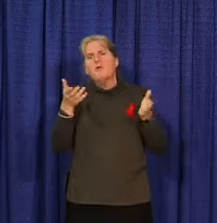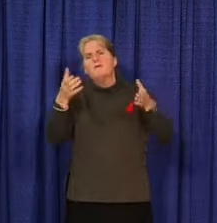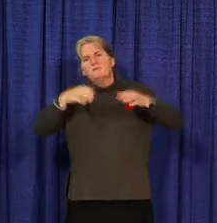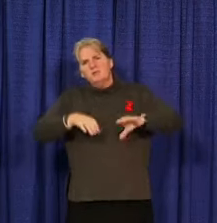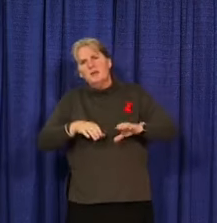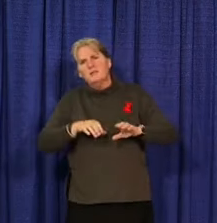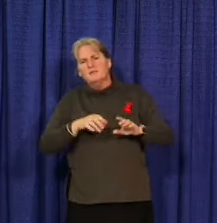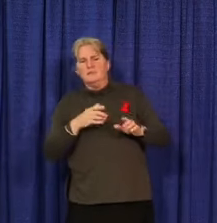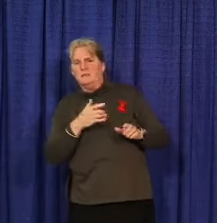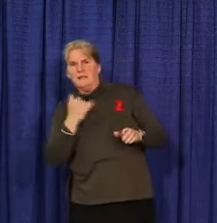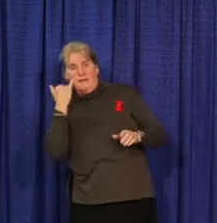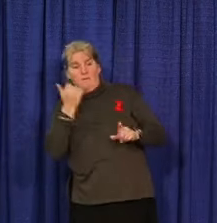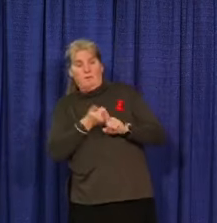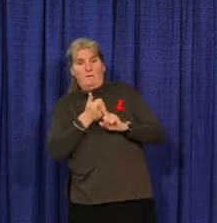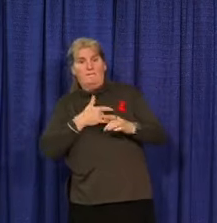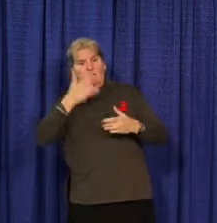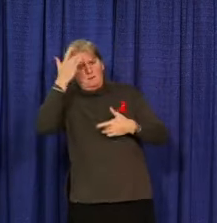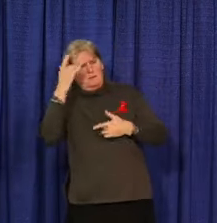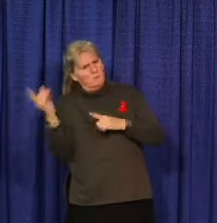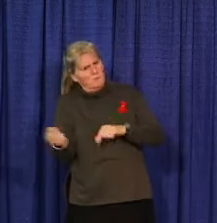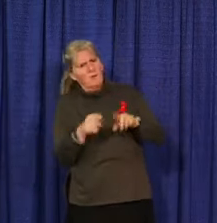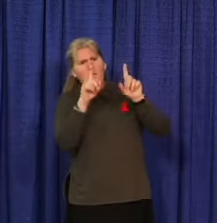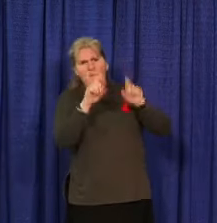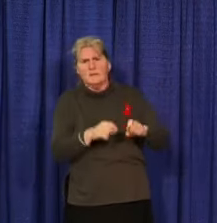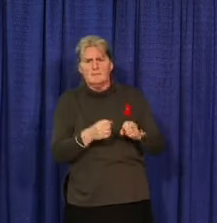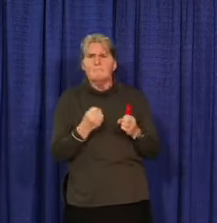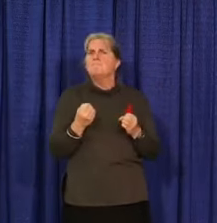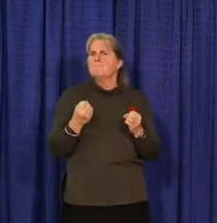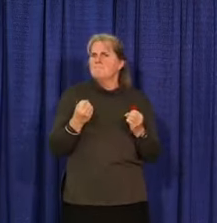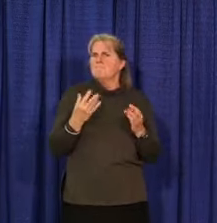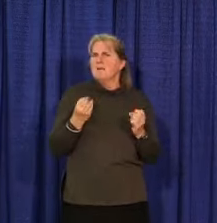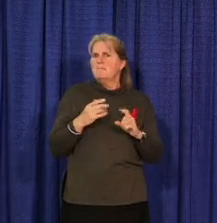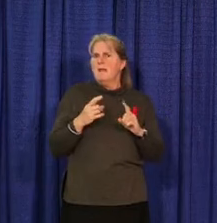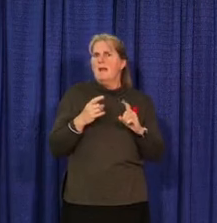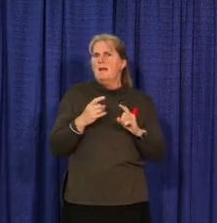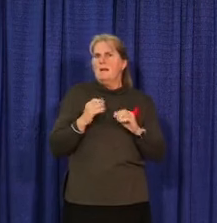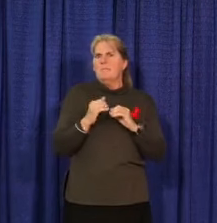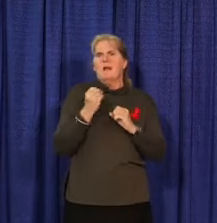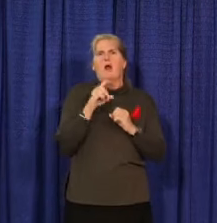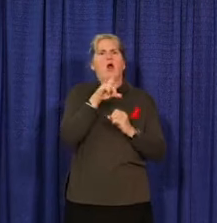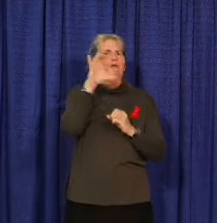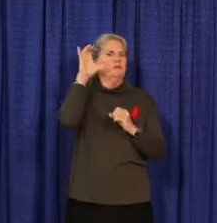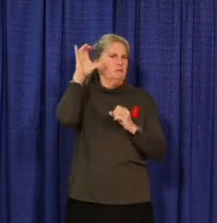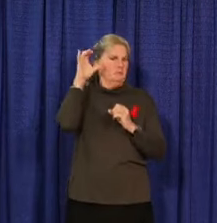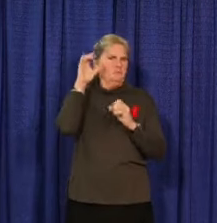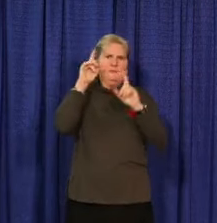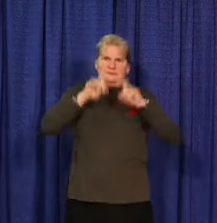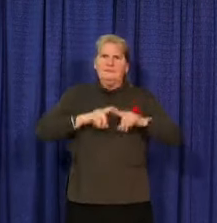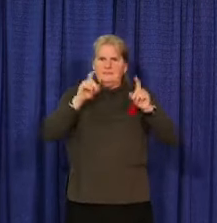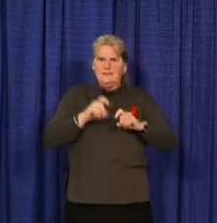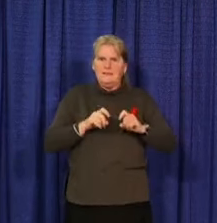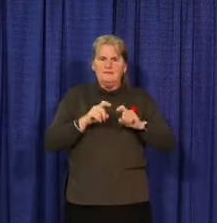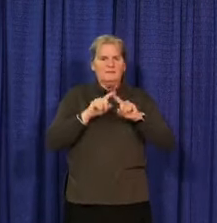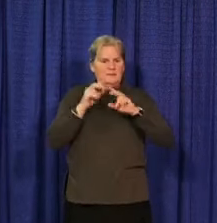the chance to get tested for symptoms. We have done hundreds of tests in recent days in locations